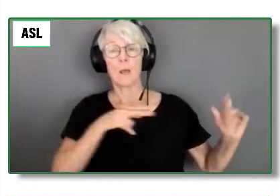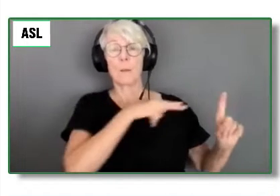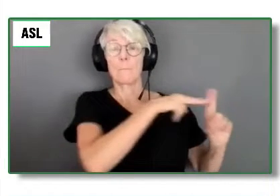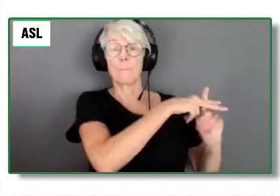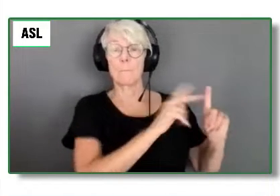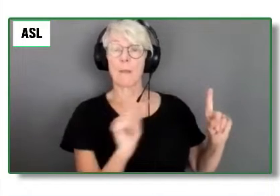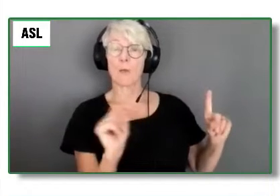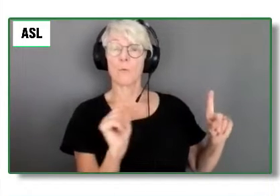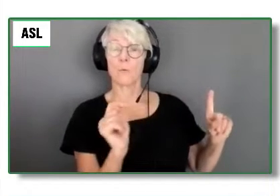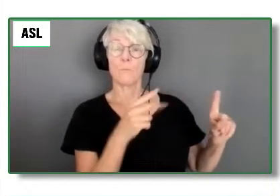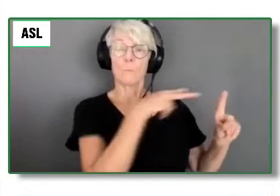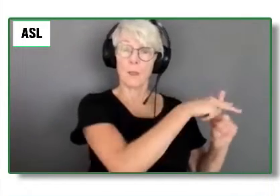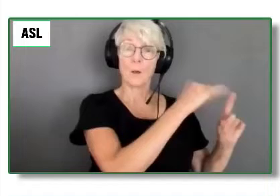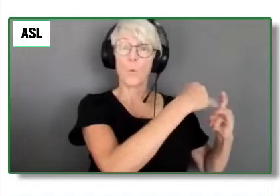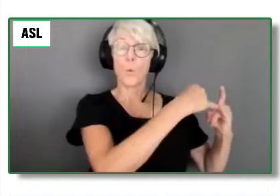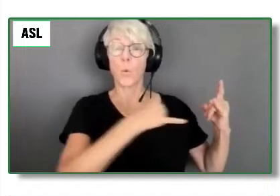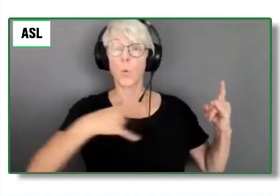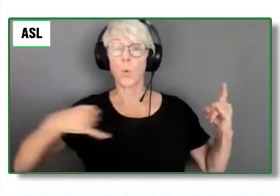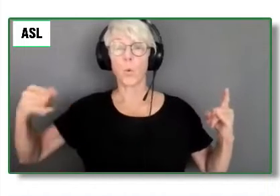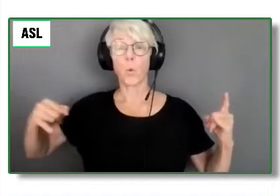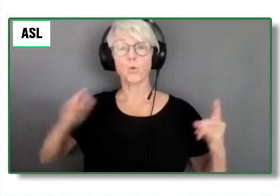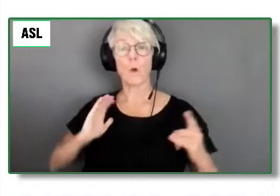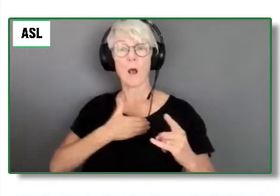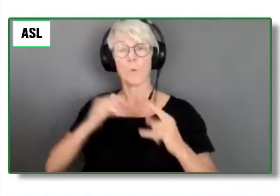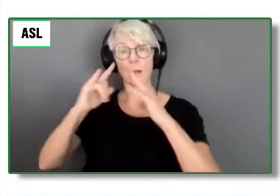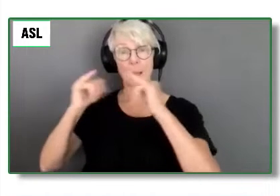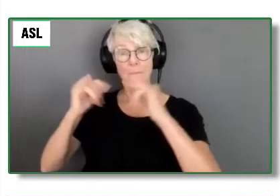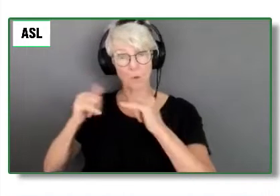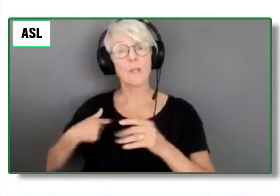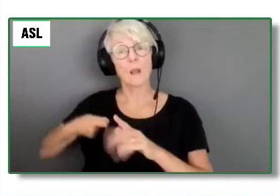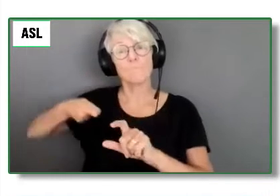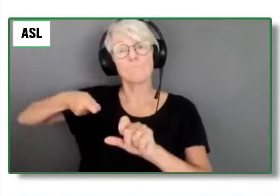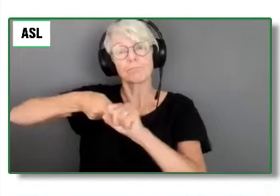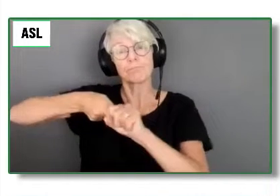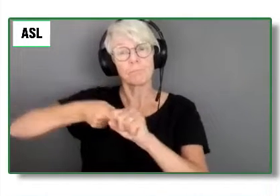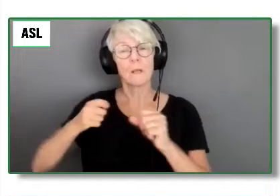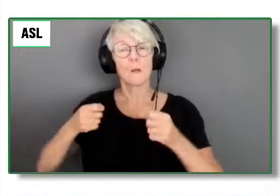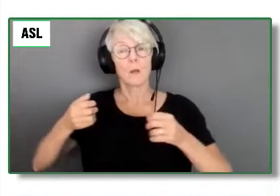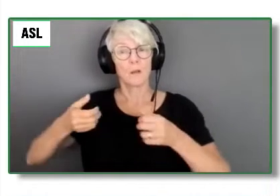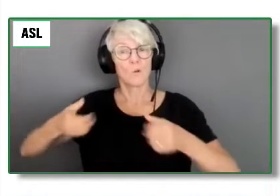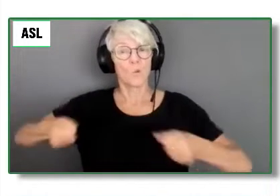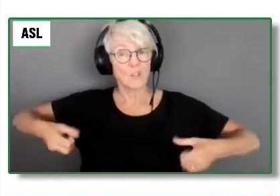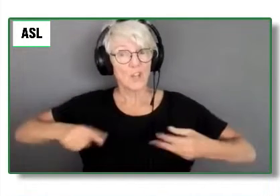campsite. This enables us to power wheelchairs, CPAP machines,